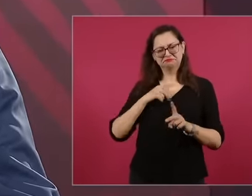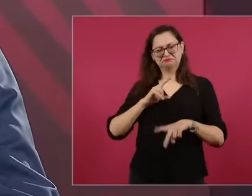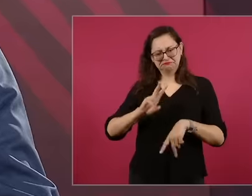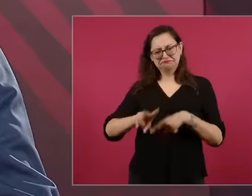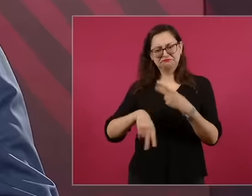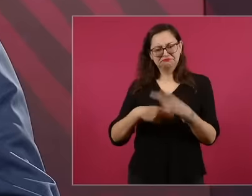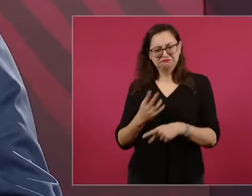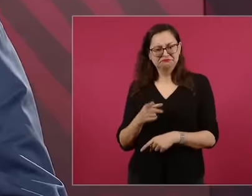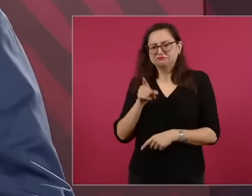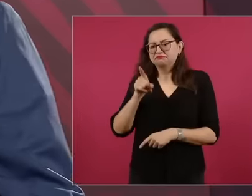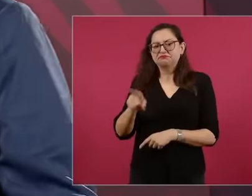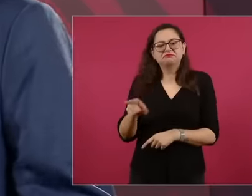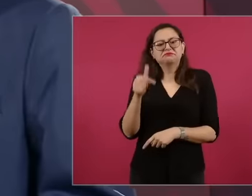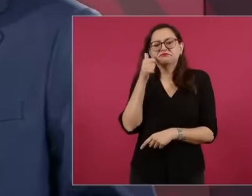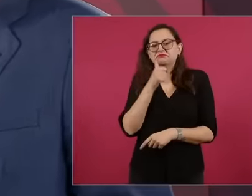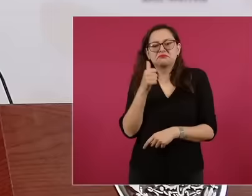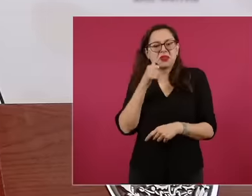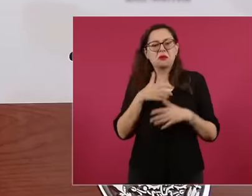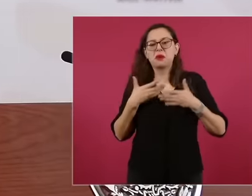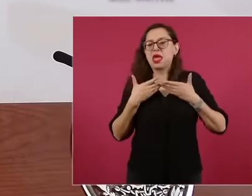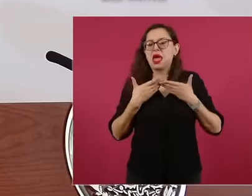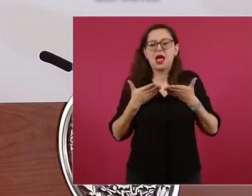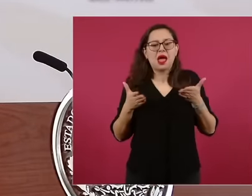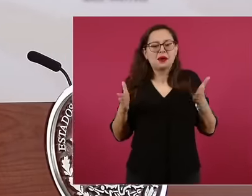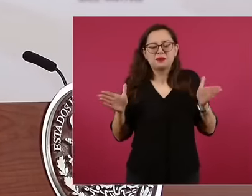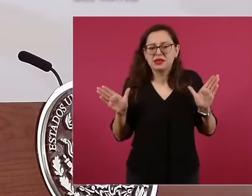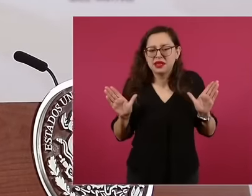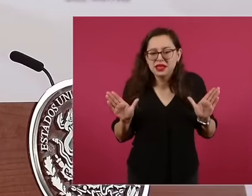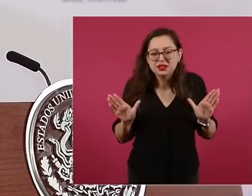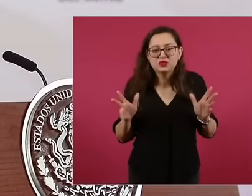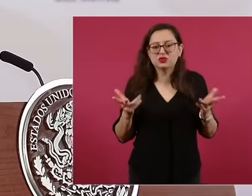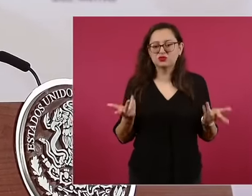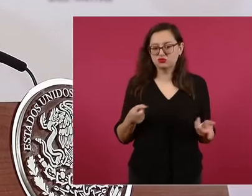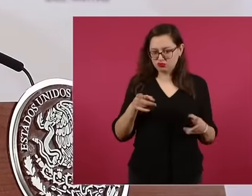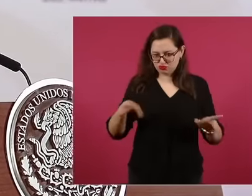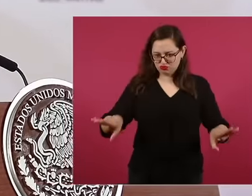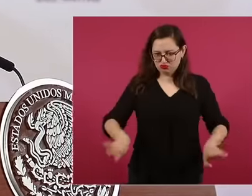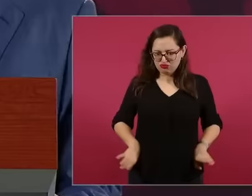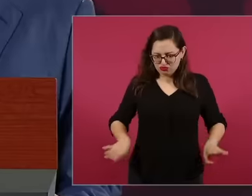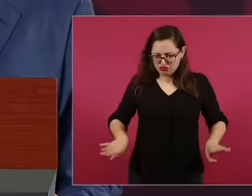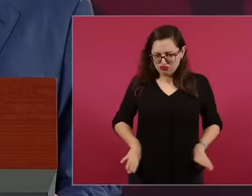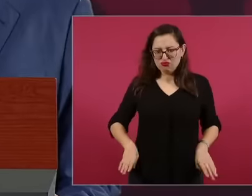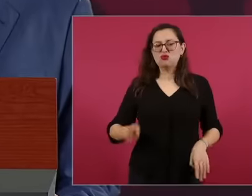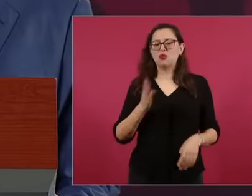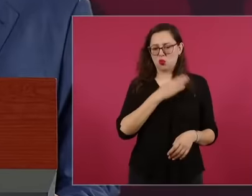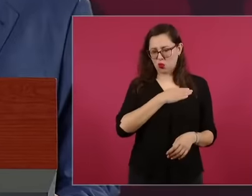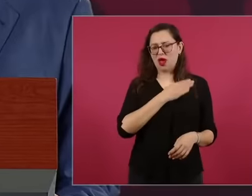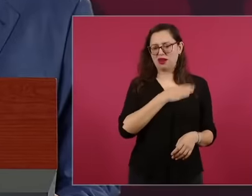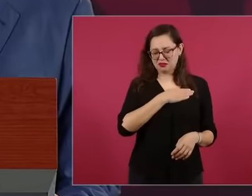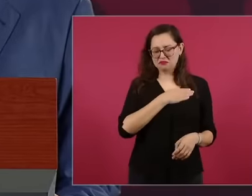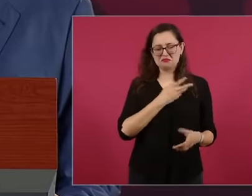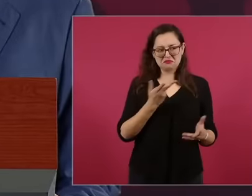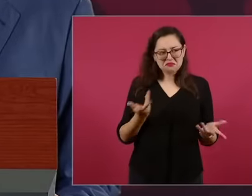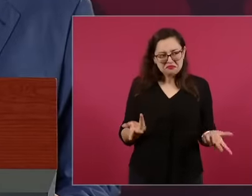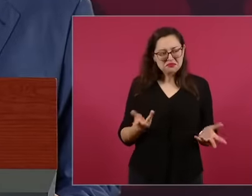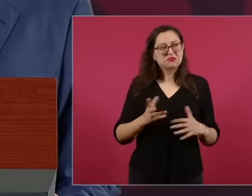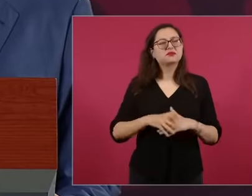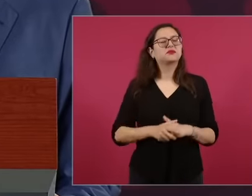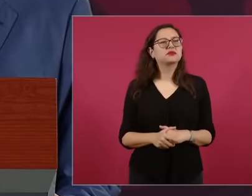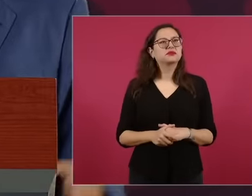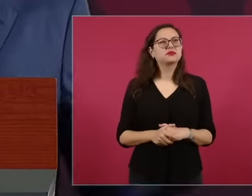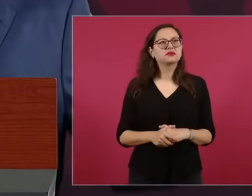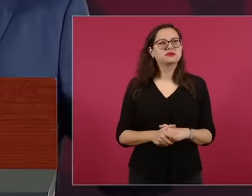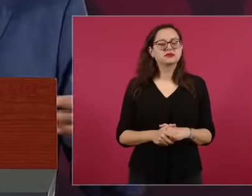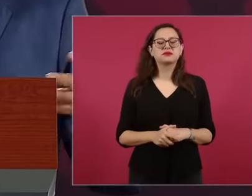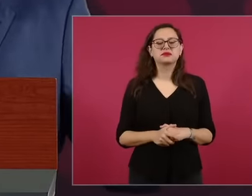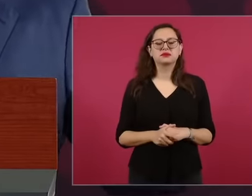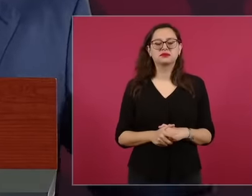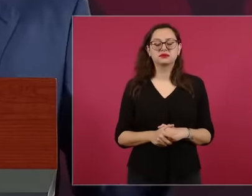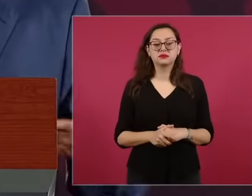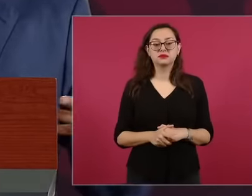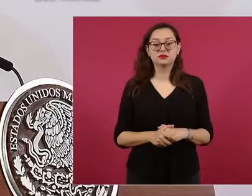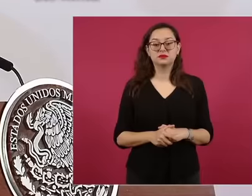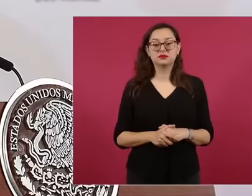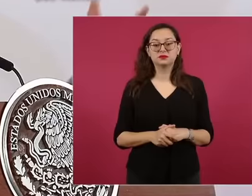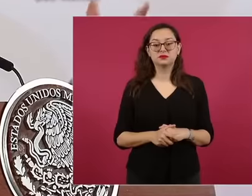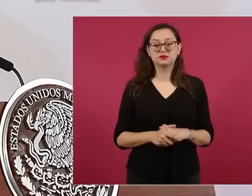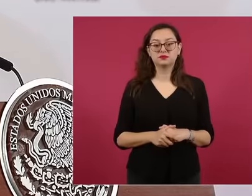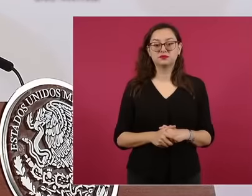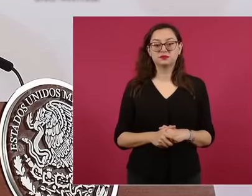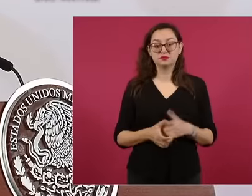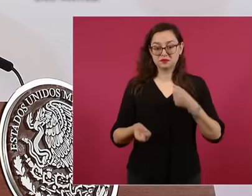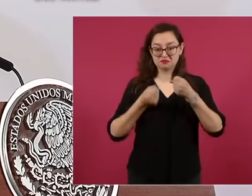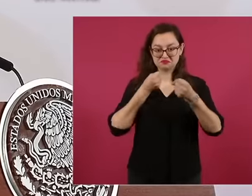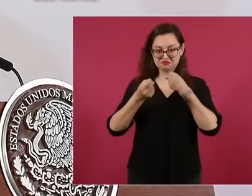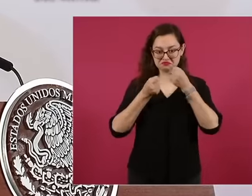very open this Because you are a very good person and also eh You like your job As I said